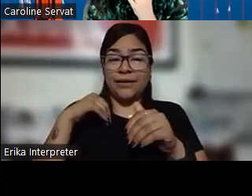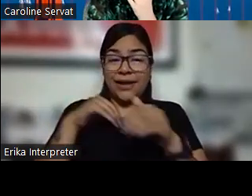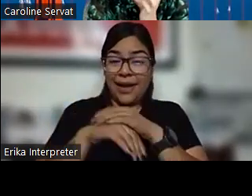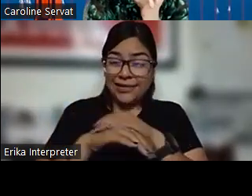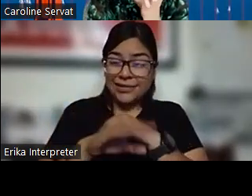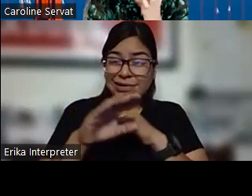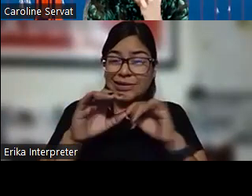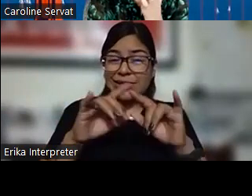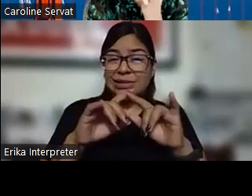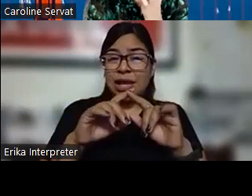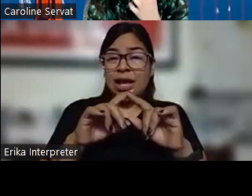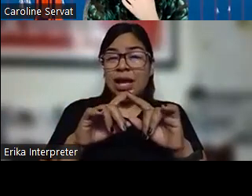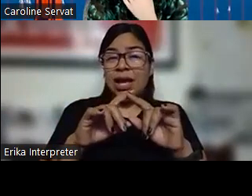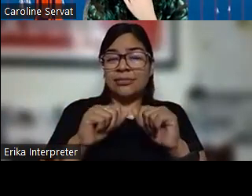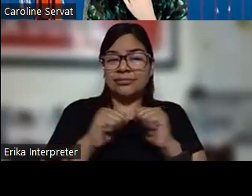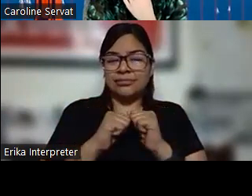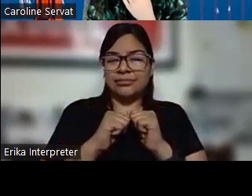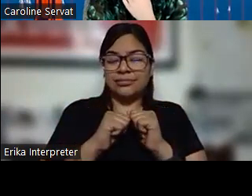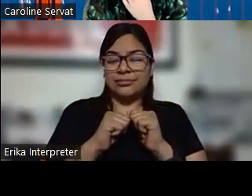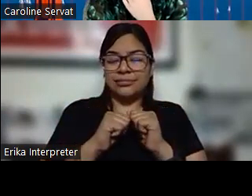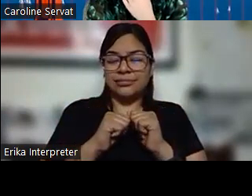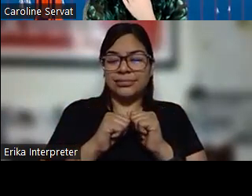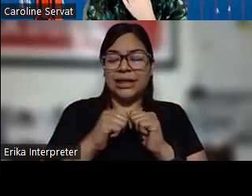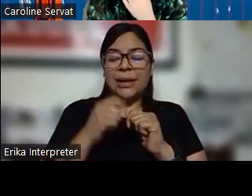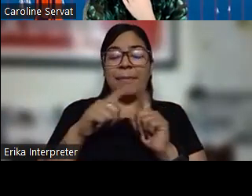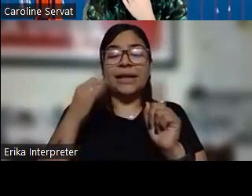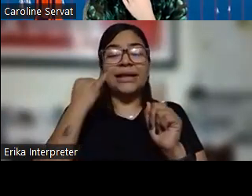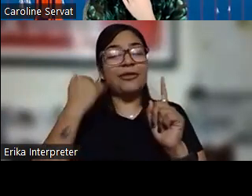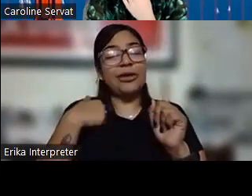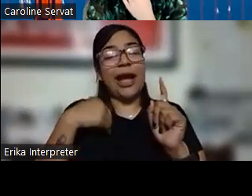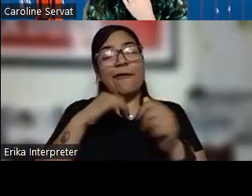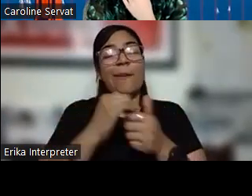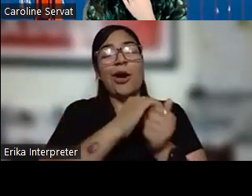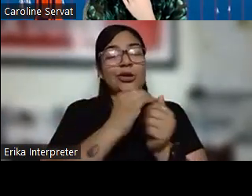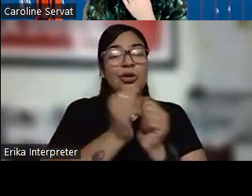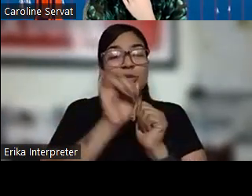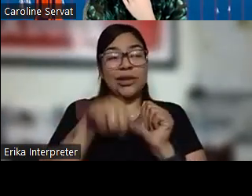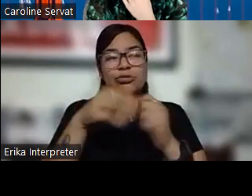right if we have the the the Partnerships in place with uh with organizations that do serve